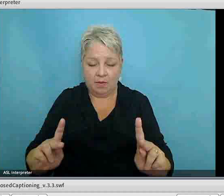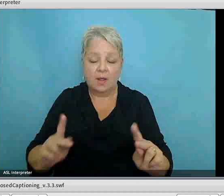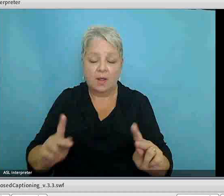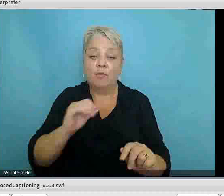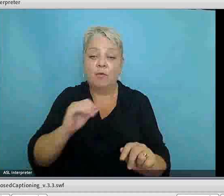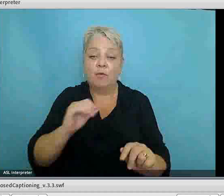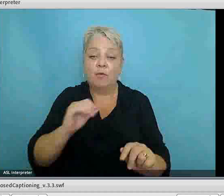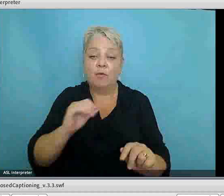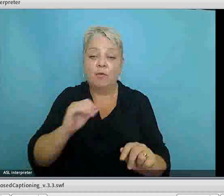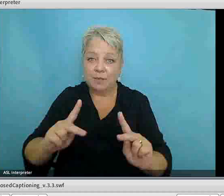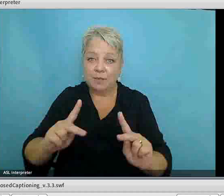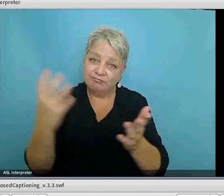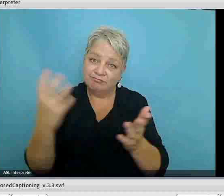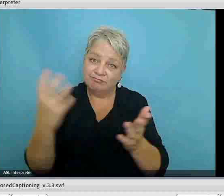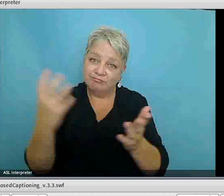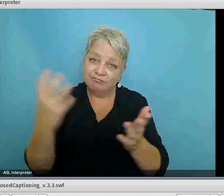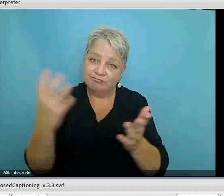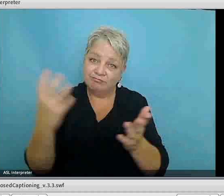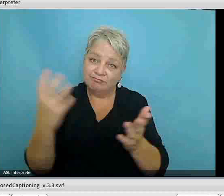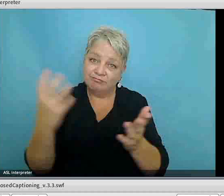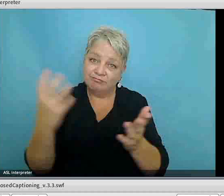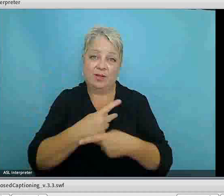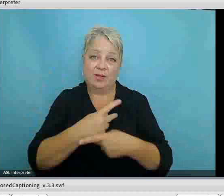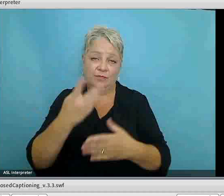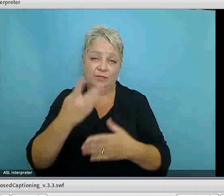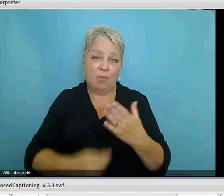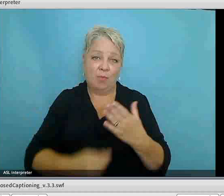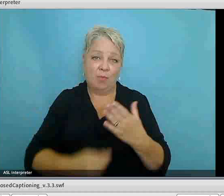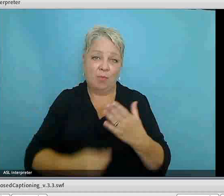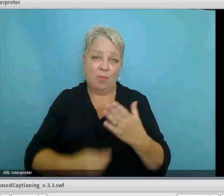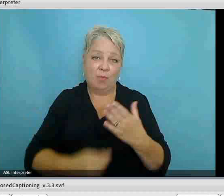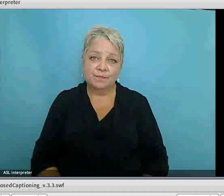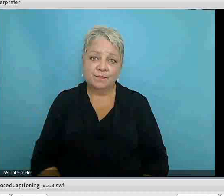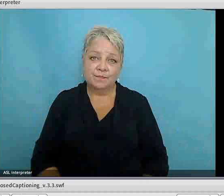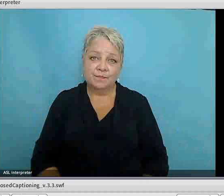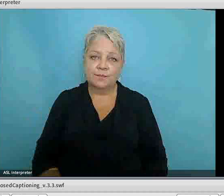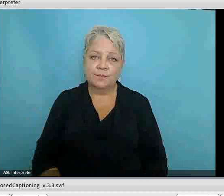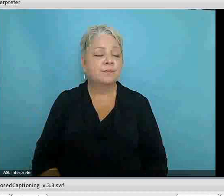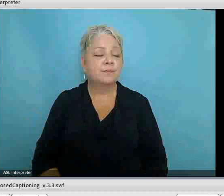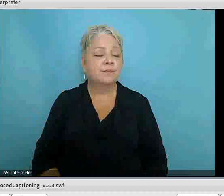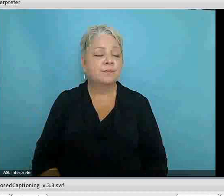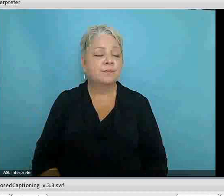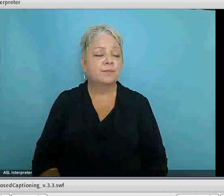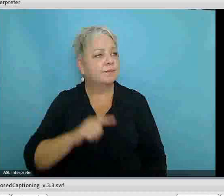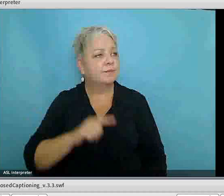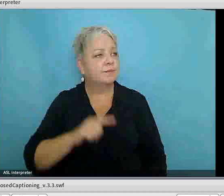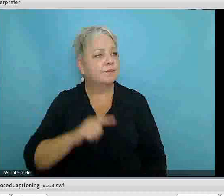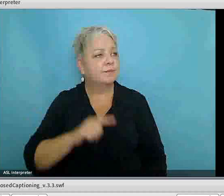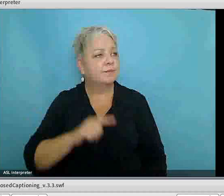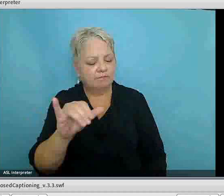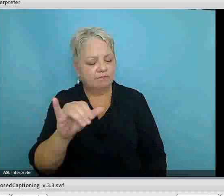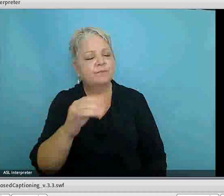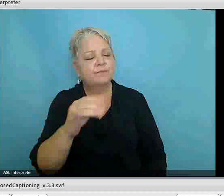Do you anticipate that in the future there will be more than three choices of One Care plans for members?